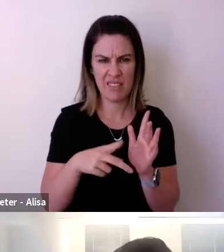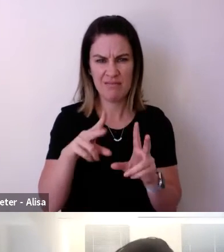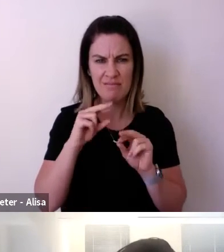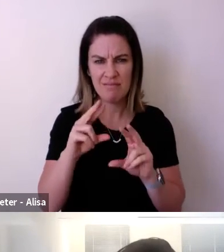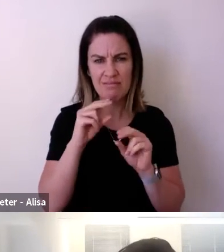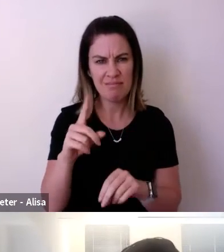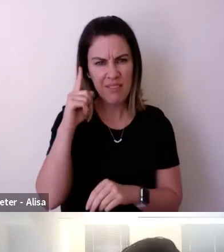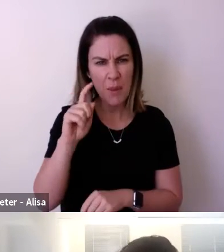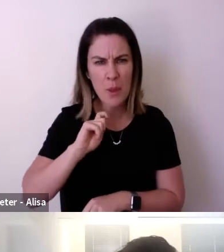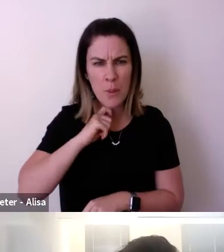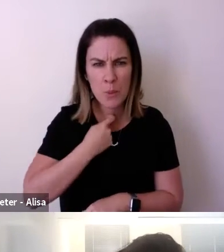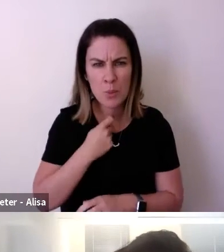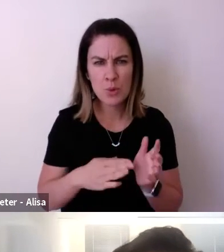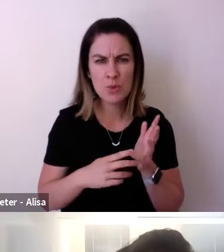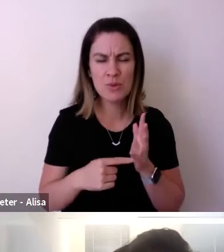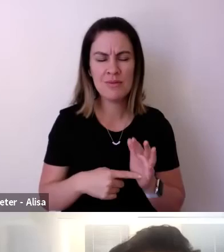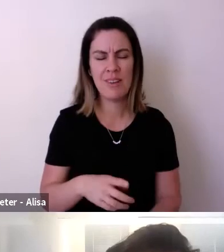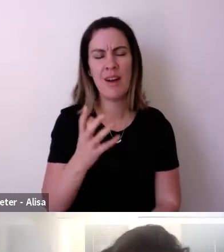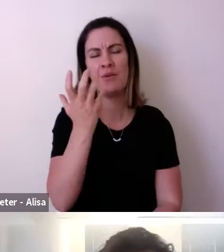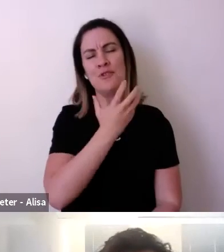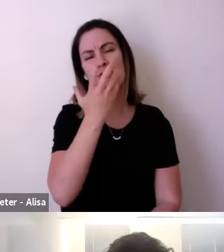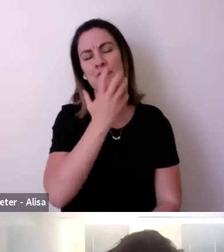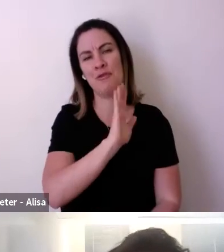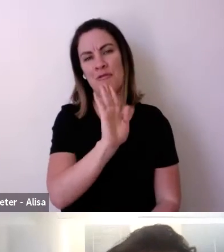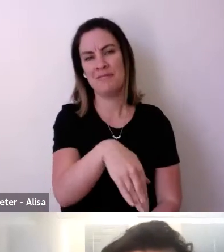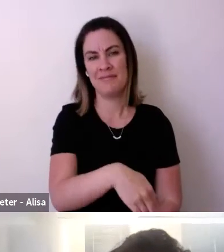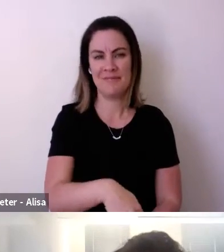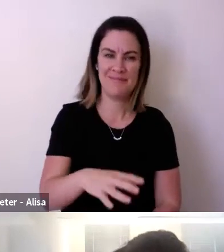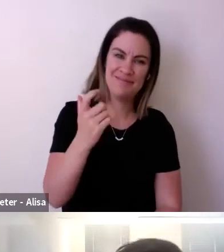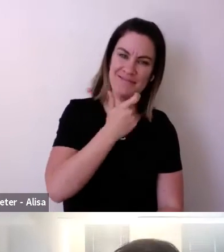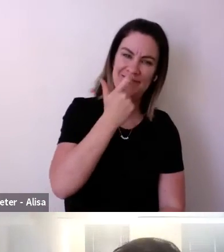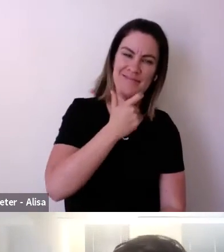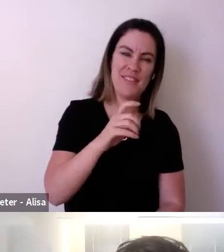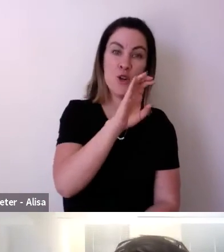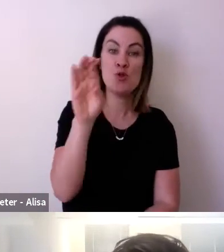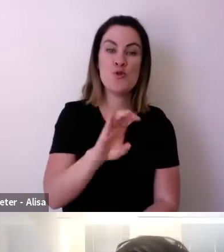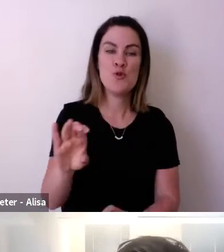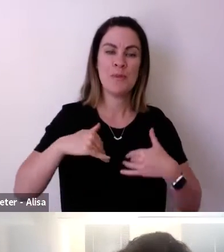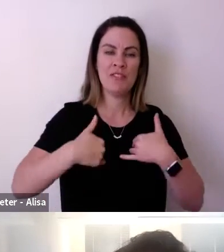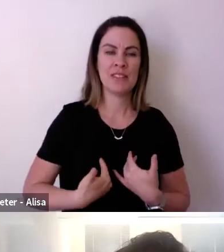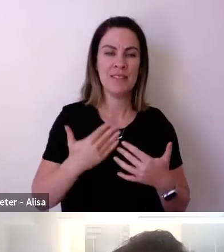Are you there? Gavin Sade : Sorry about that.